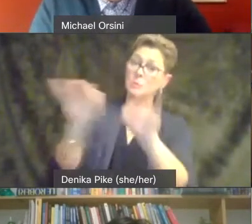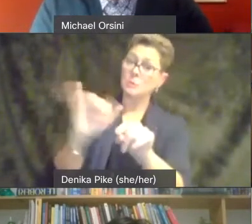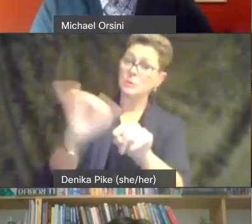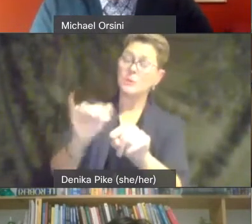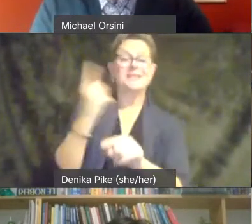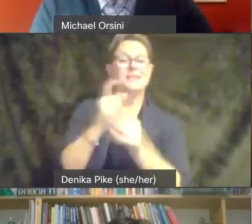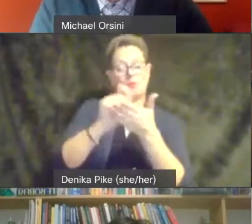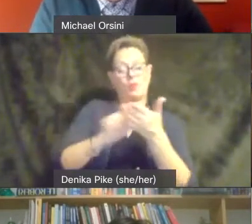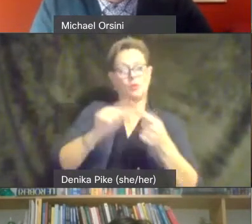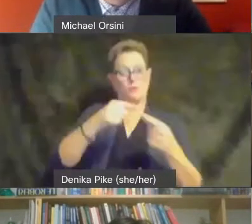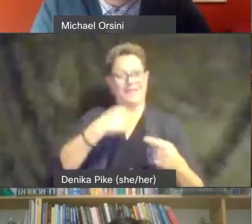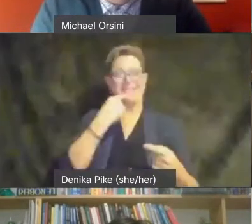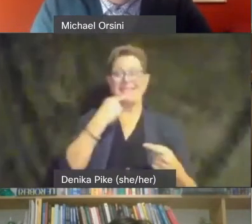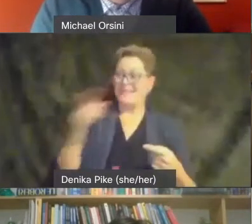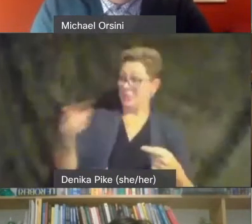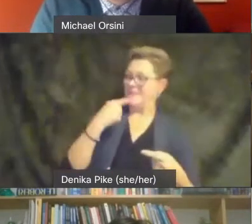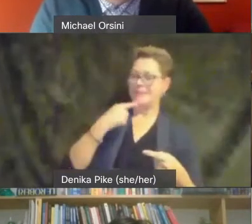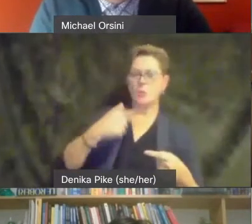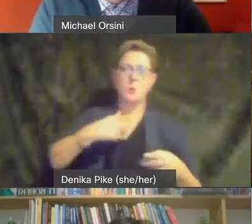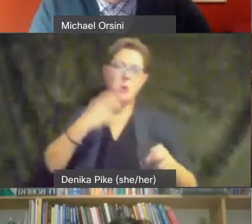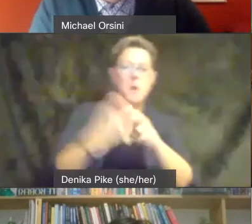She would have described yourself as a hardcore resilience hater.